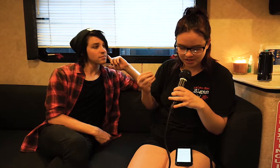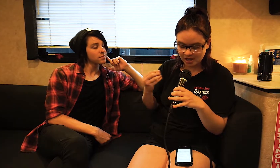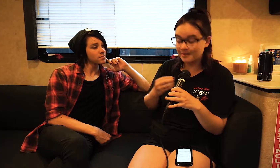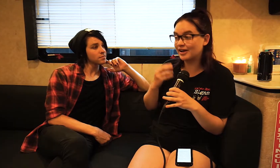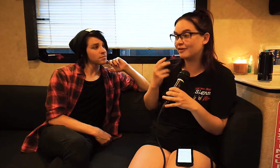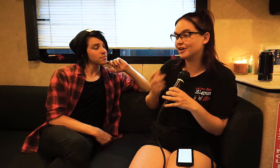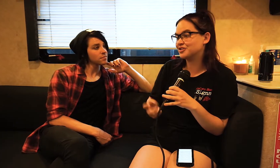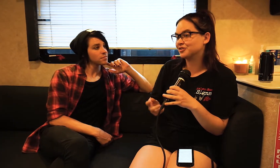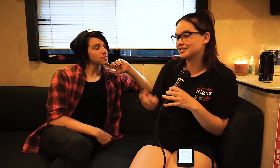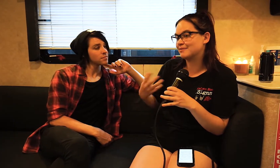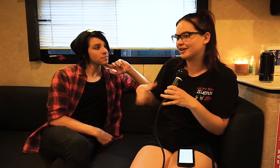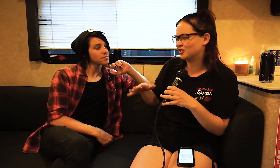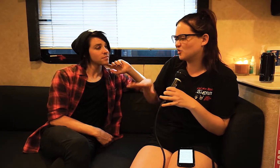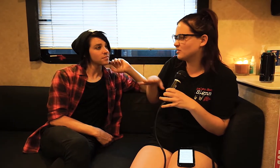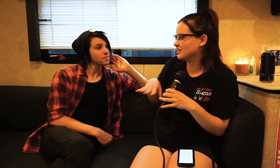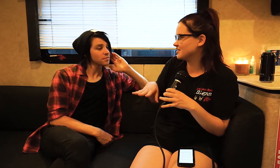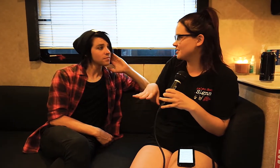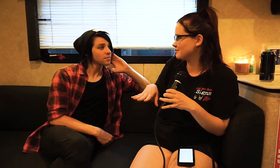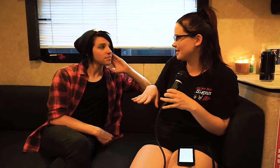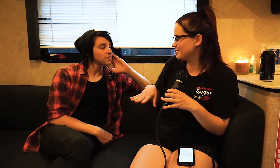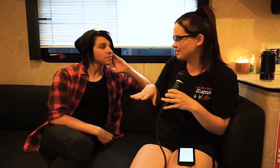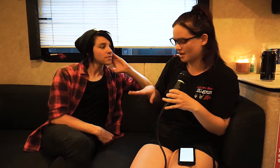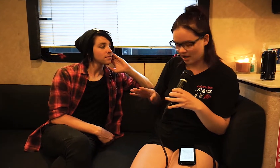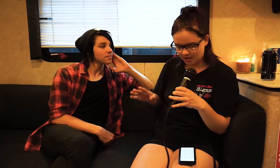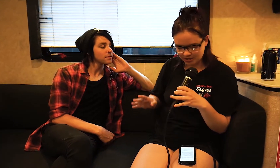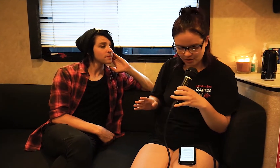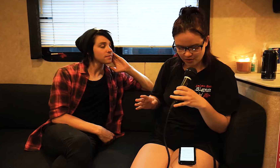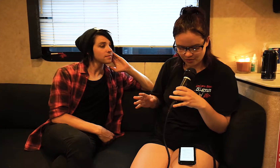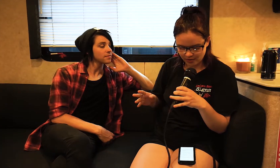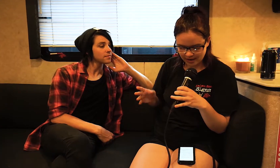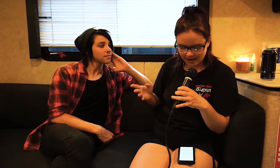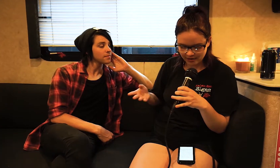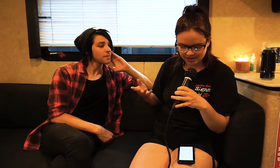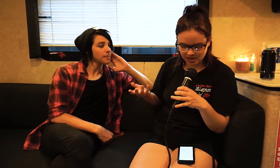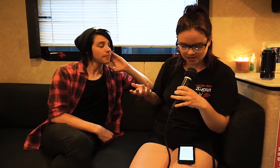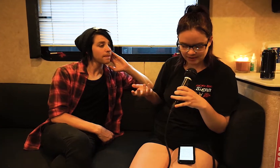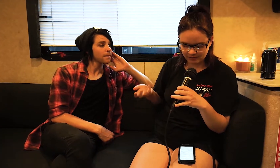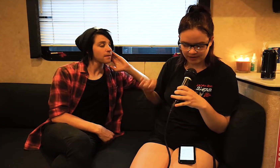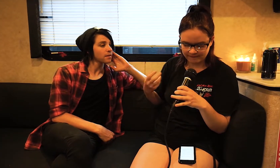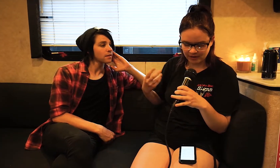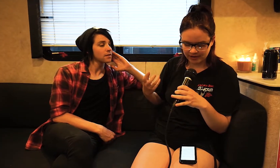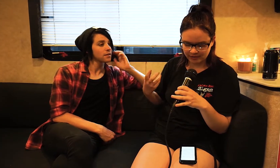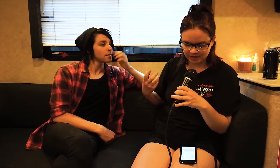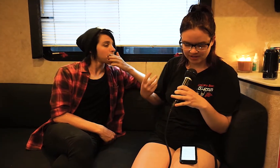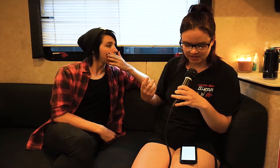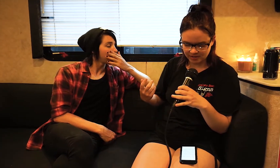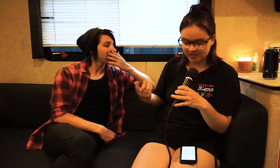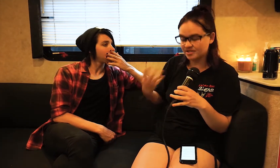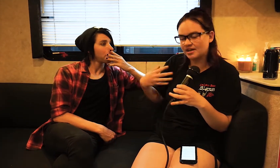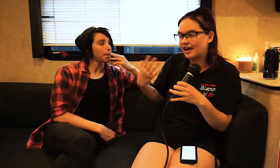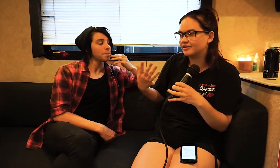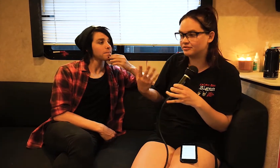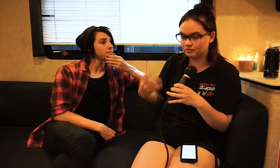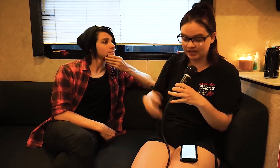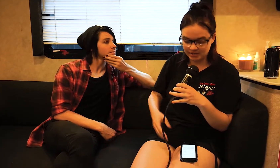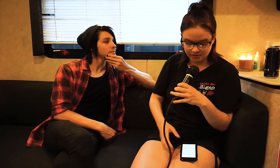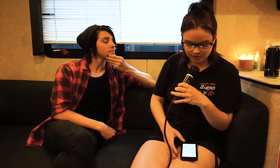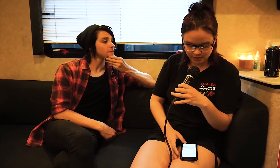So I wanted to talk about 'Hey Rachel' ' cause i'm like new to listening to your band so, I know it talks about a falling out with your sister which I relate to too